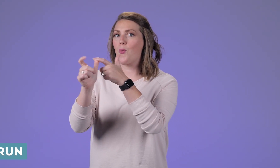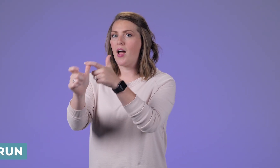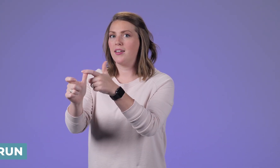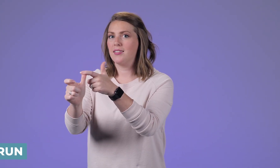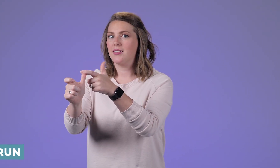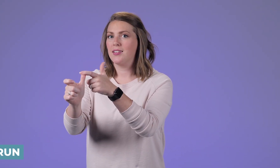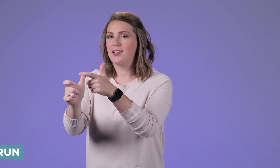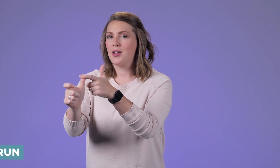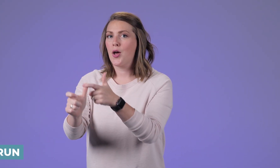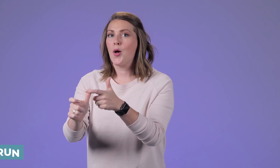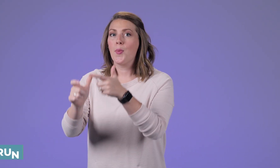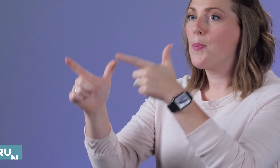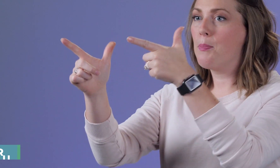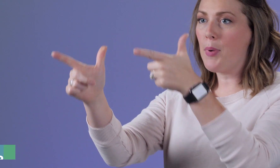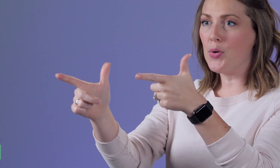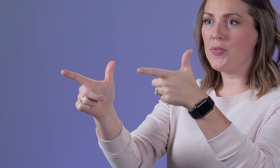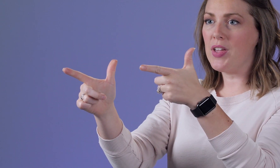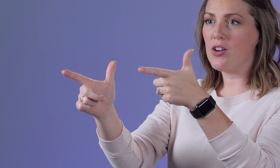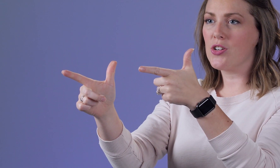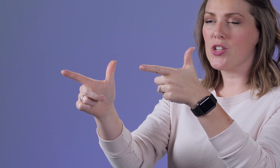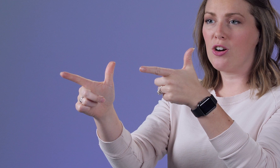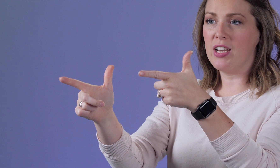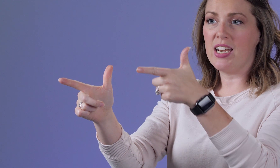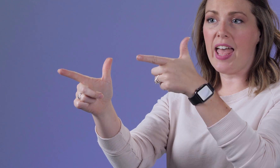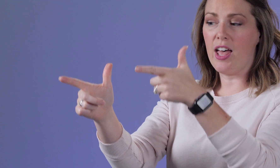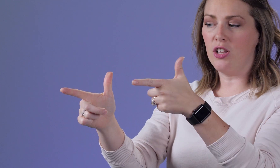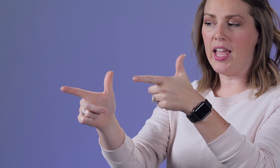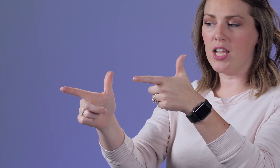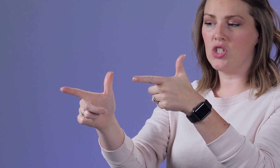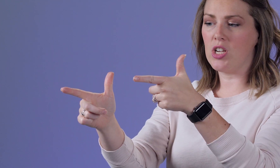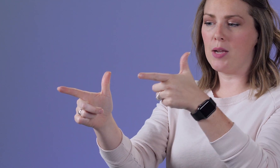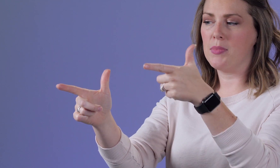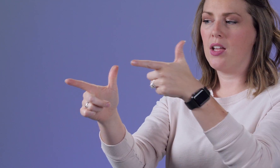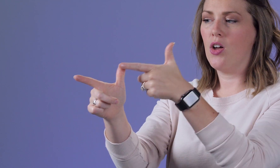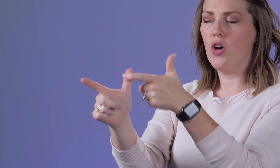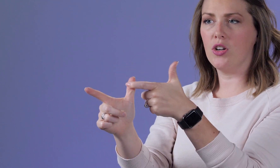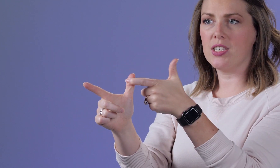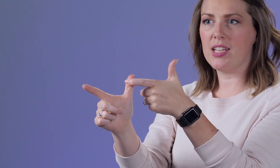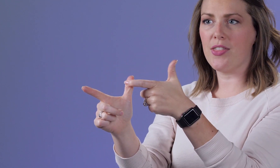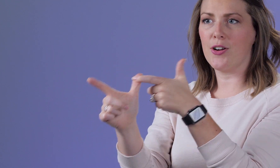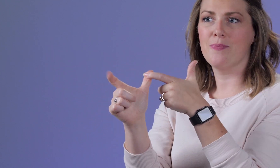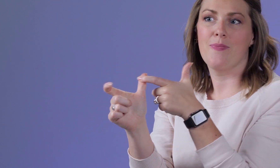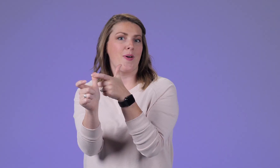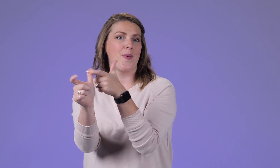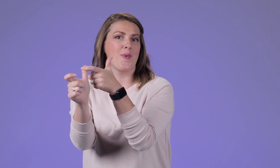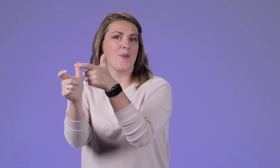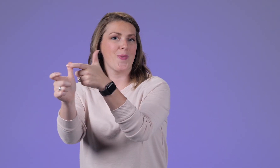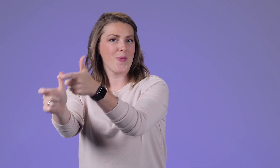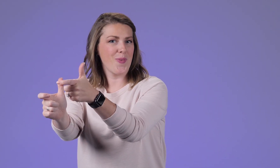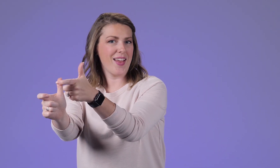RUN Both fingers are in an "L" hand shape hooked together. RUN